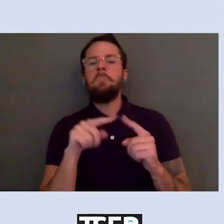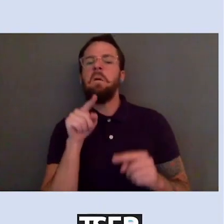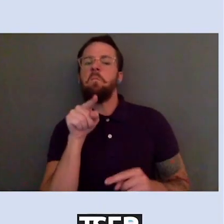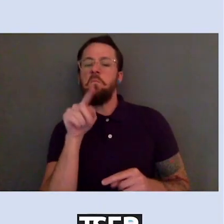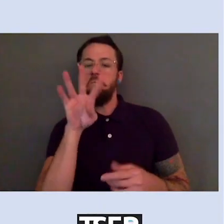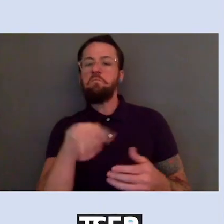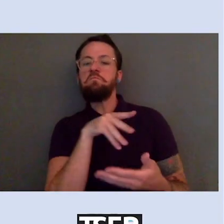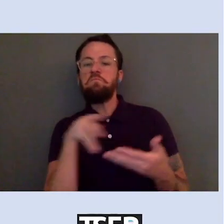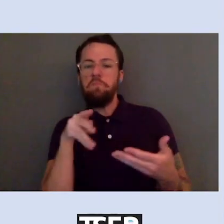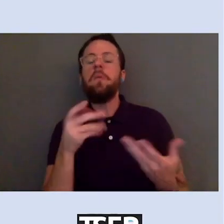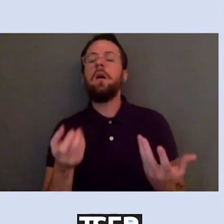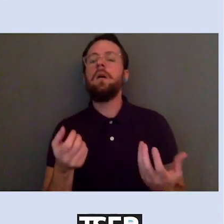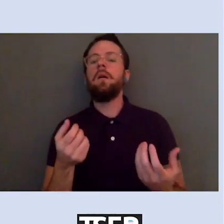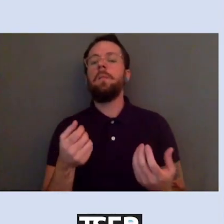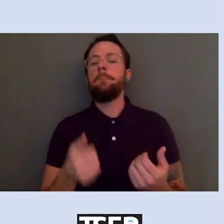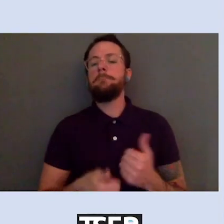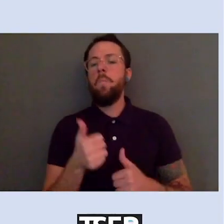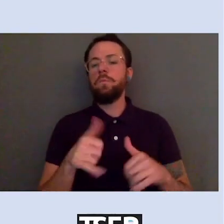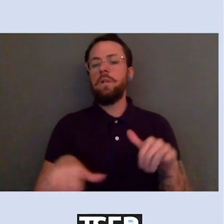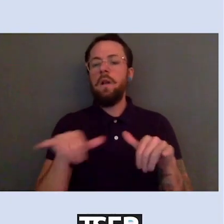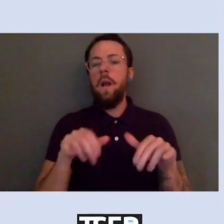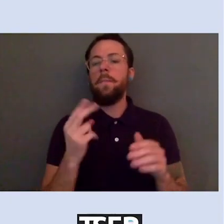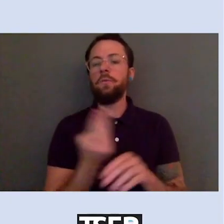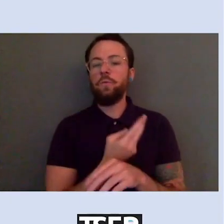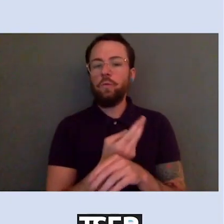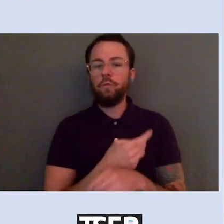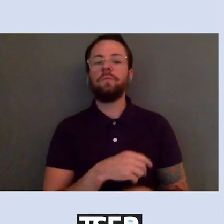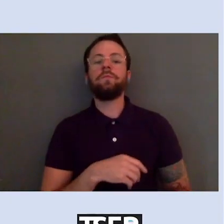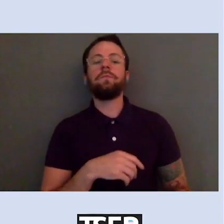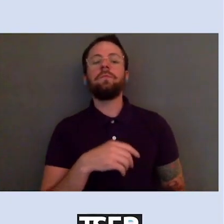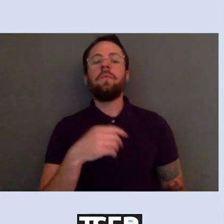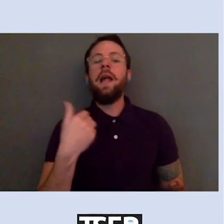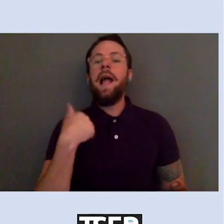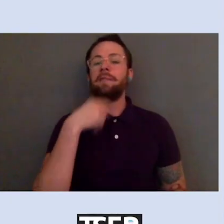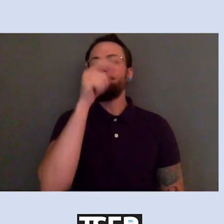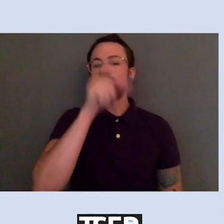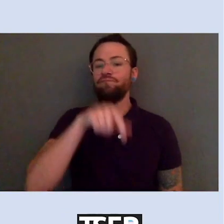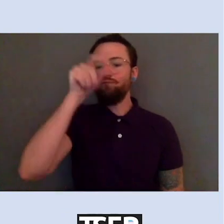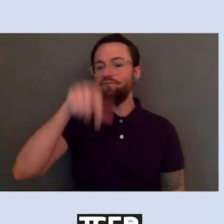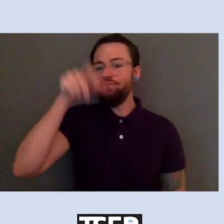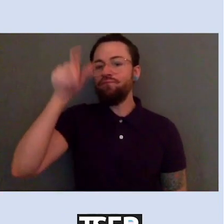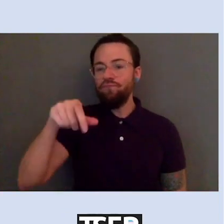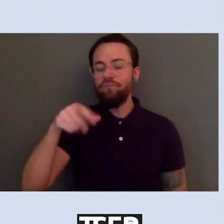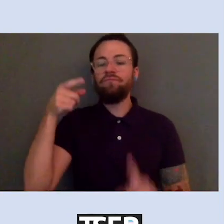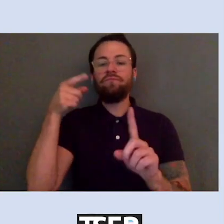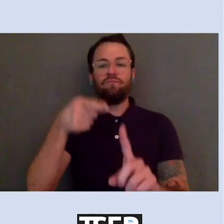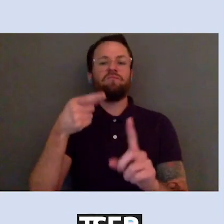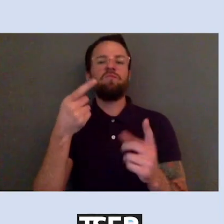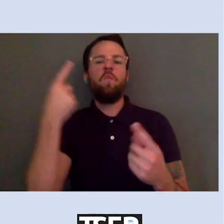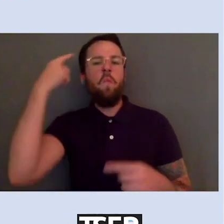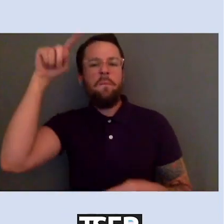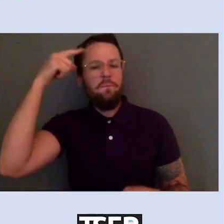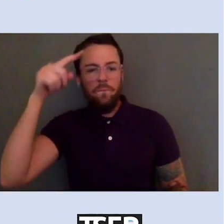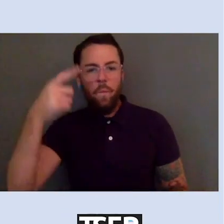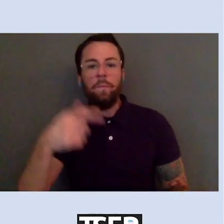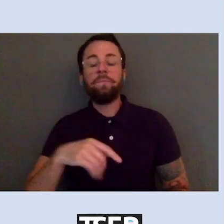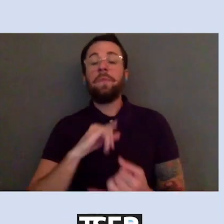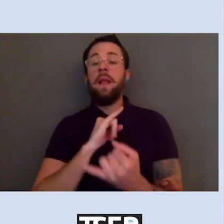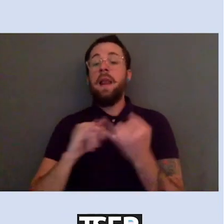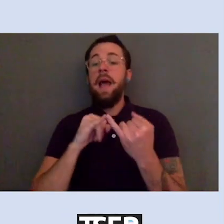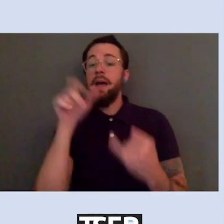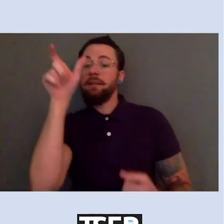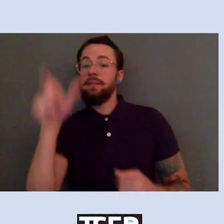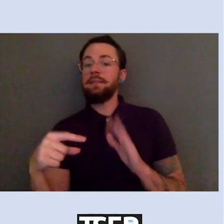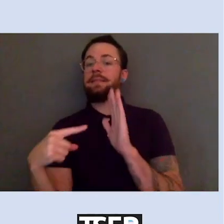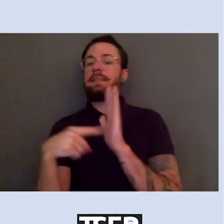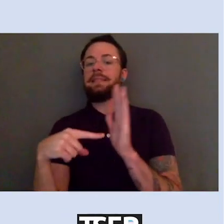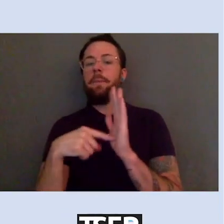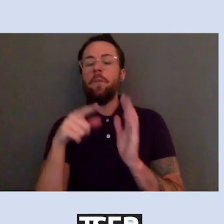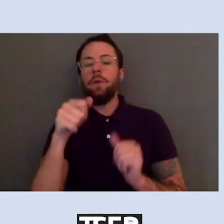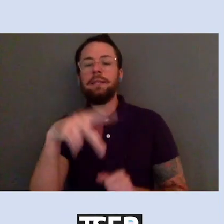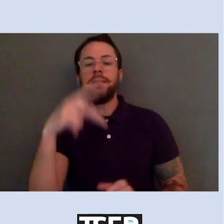There's quite a few but I'm listing four here and the way in which you can use those pronouns.